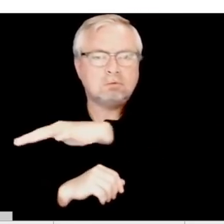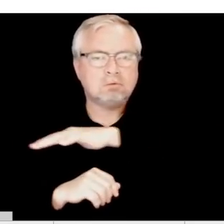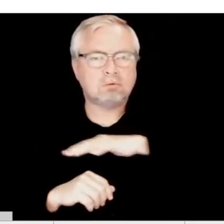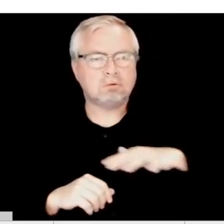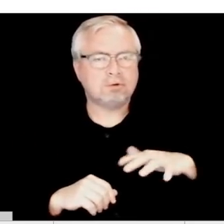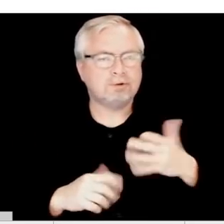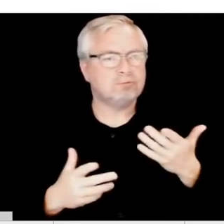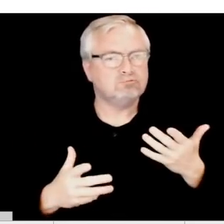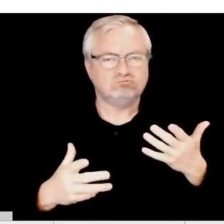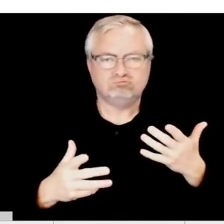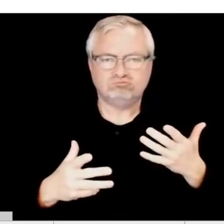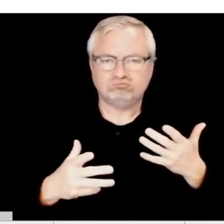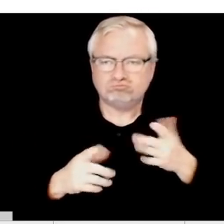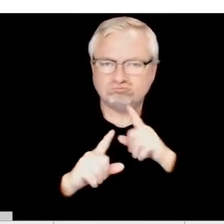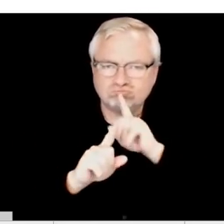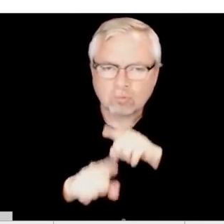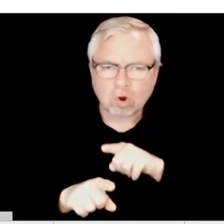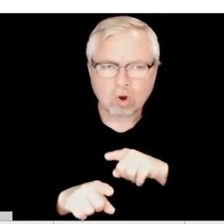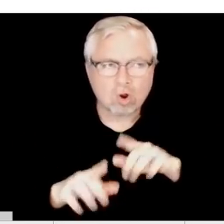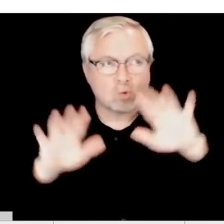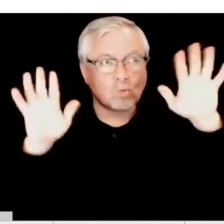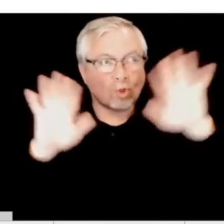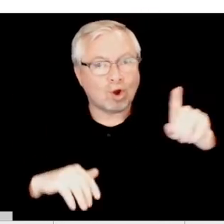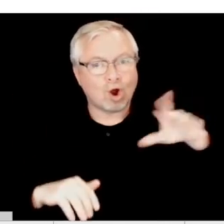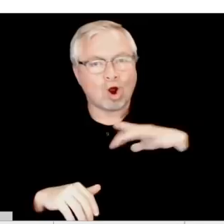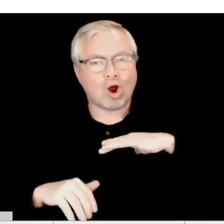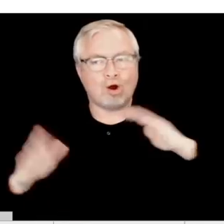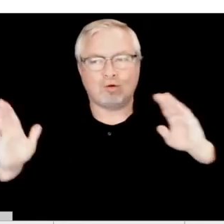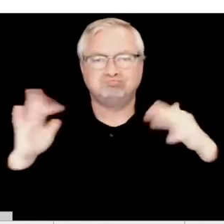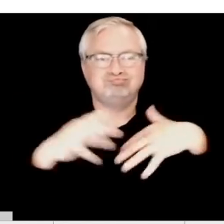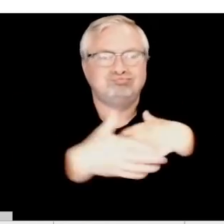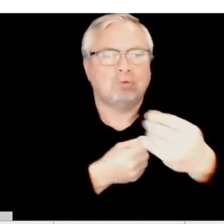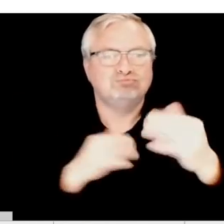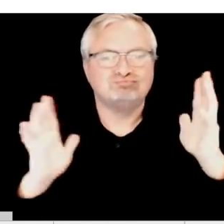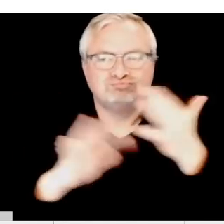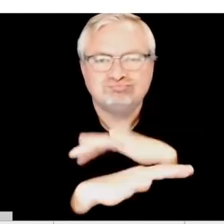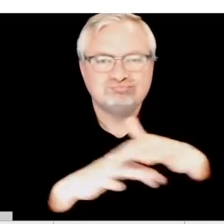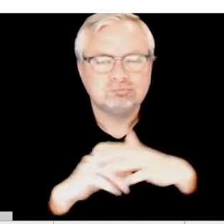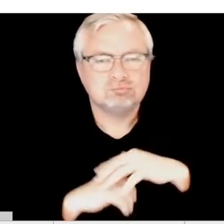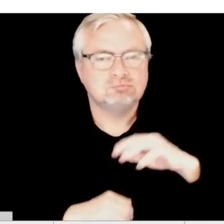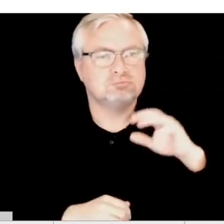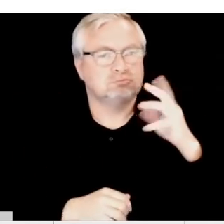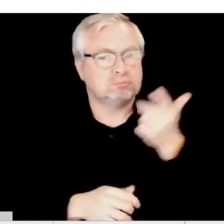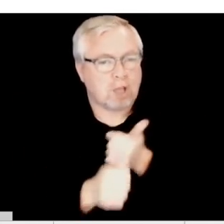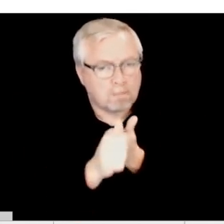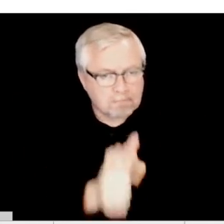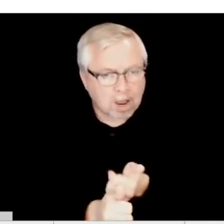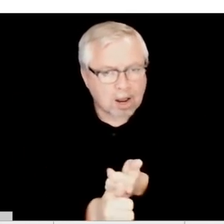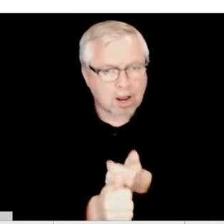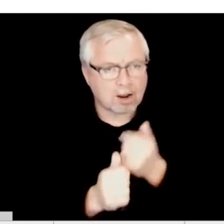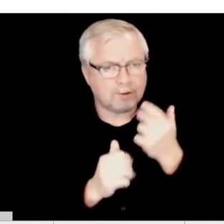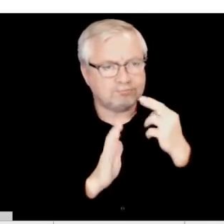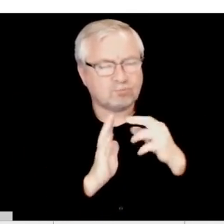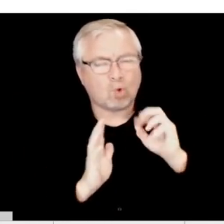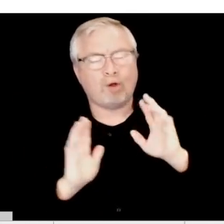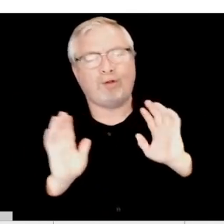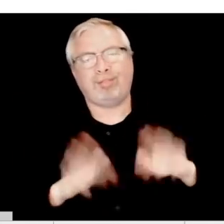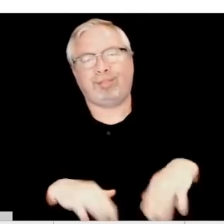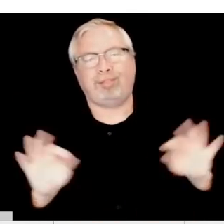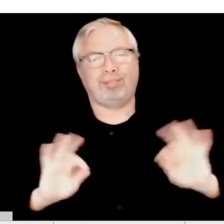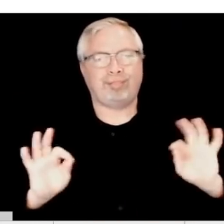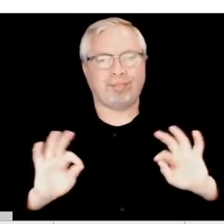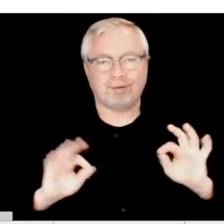good weather or sort of how can compliance varies over time with the